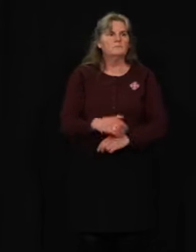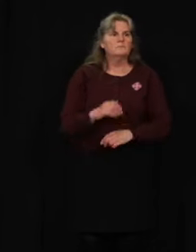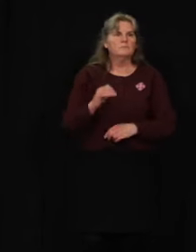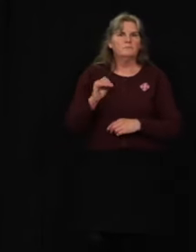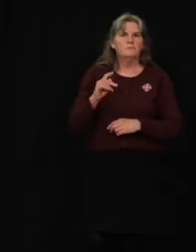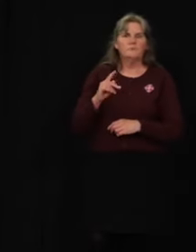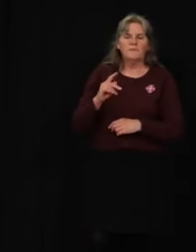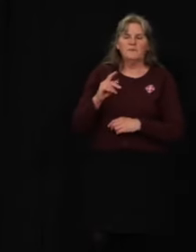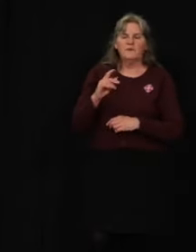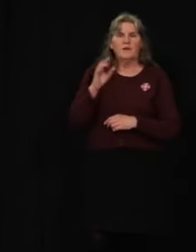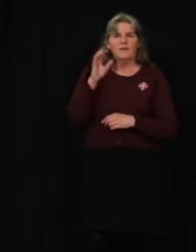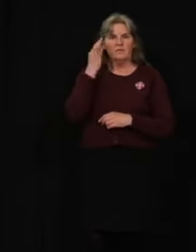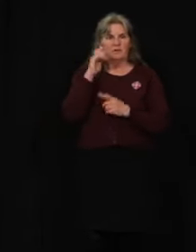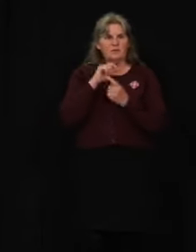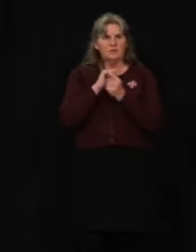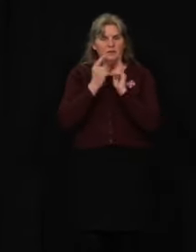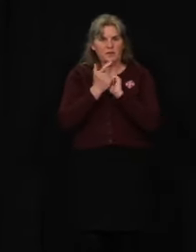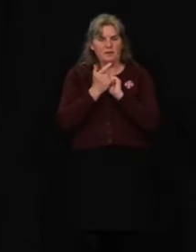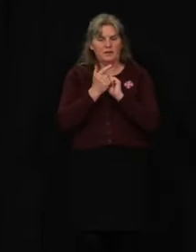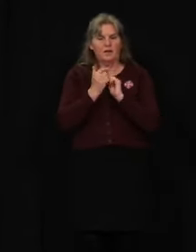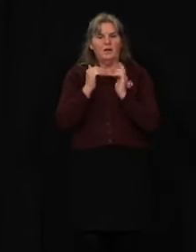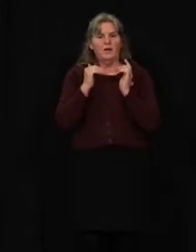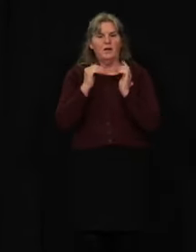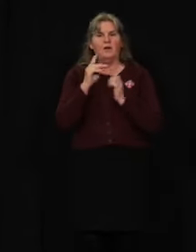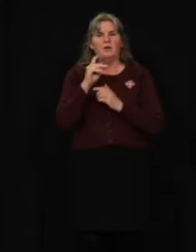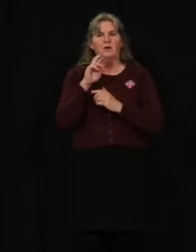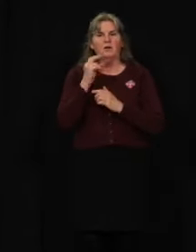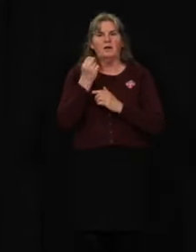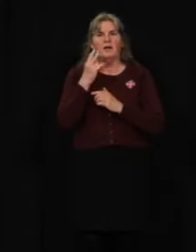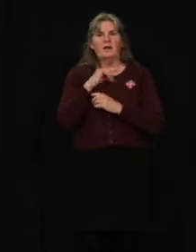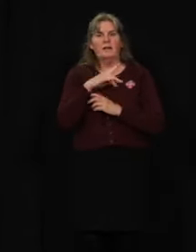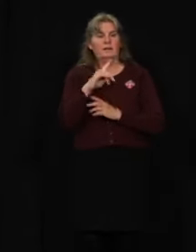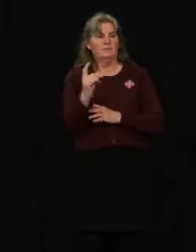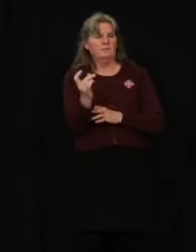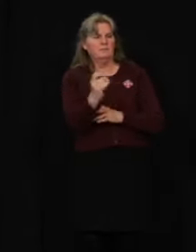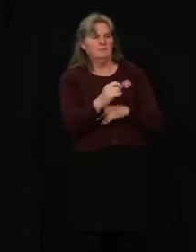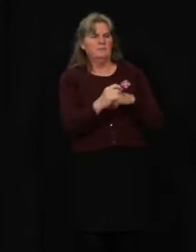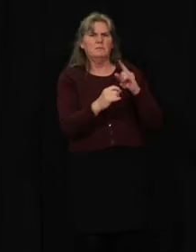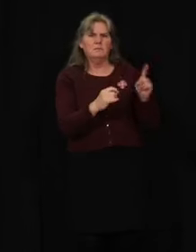advice of the public health authorities. And I'm confident that all of